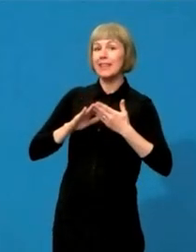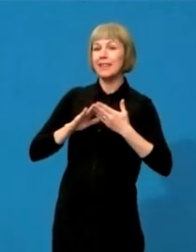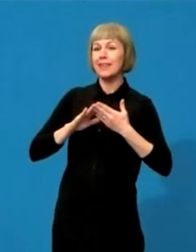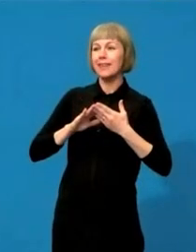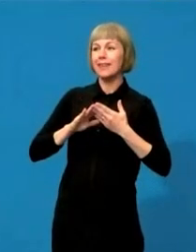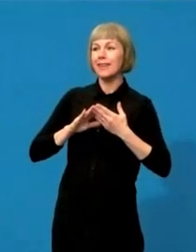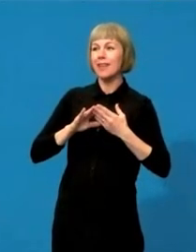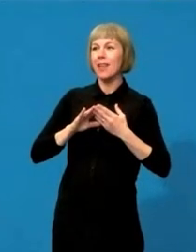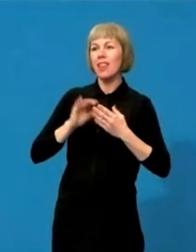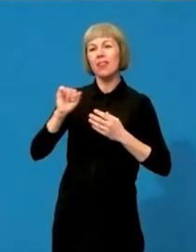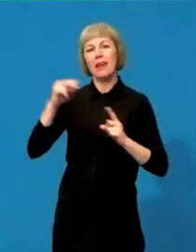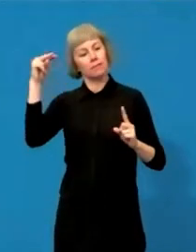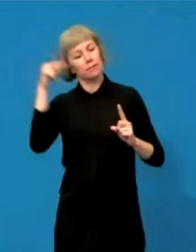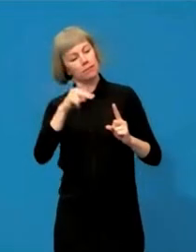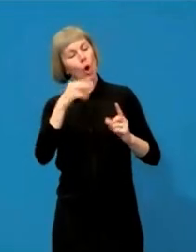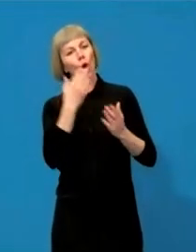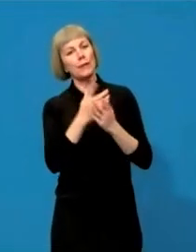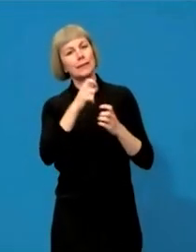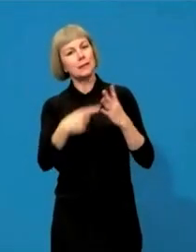same way that the western community does?